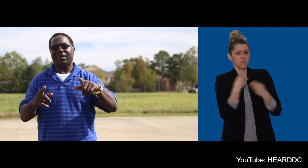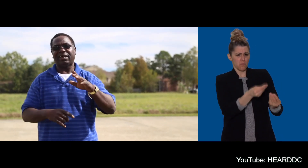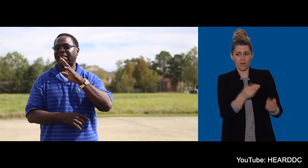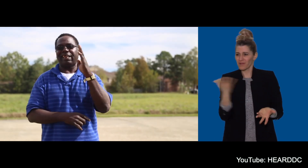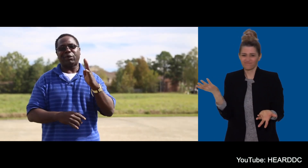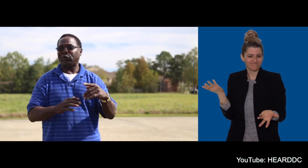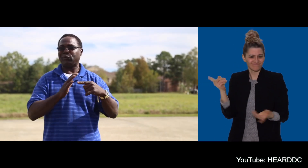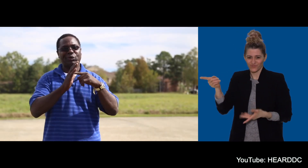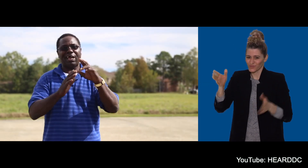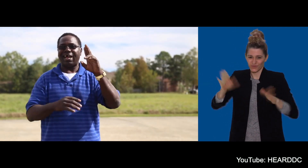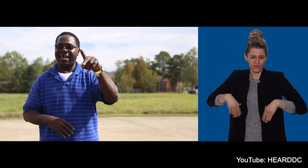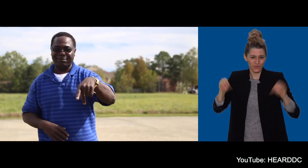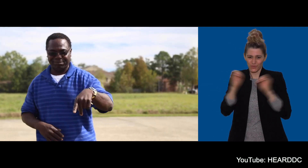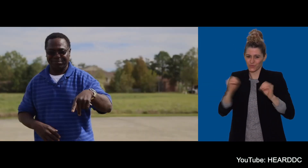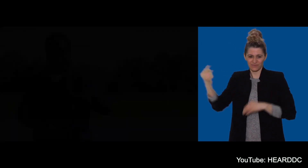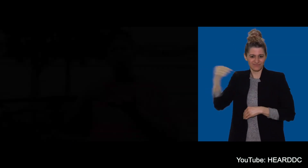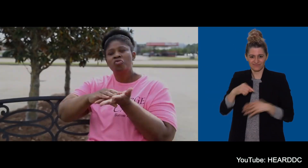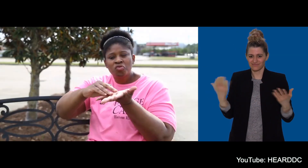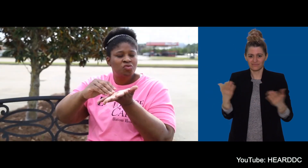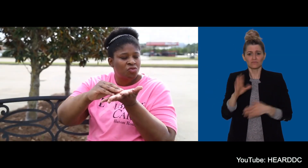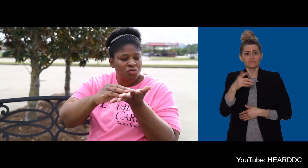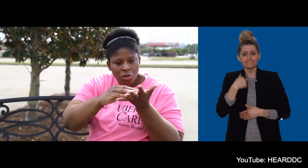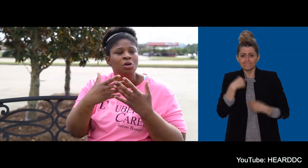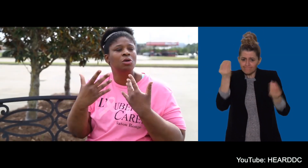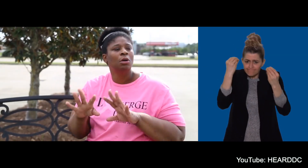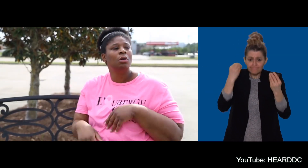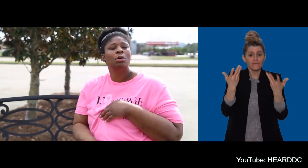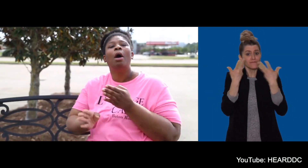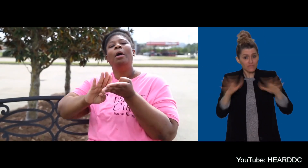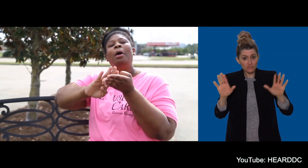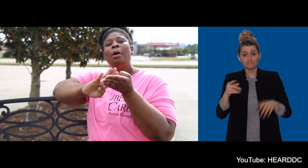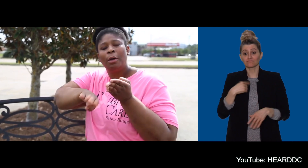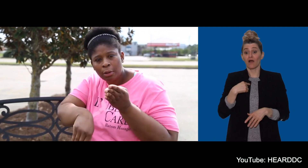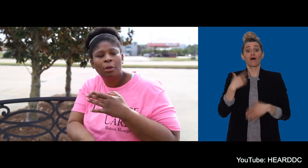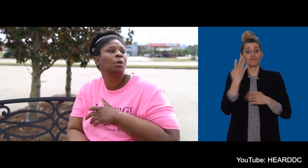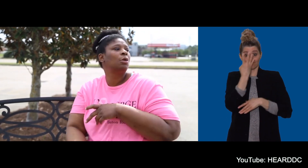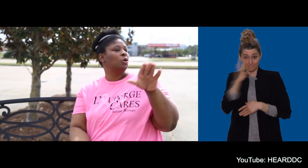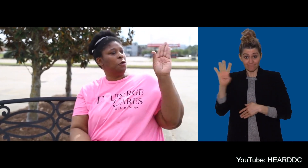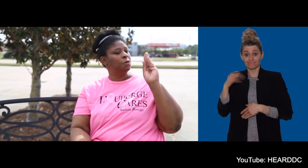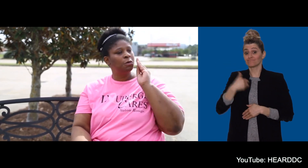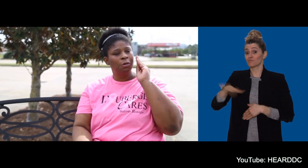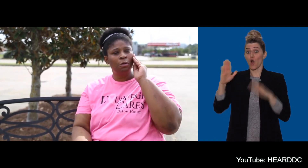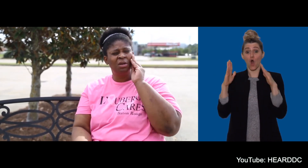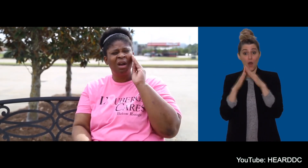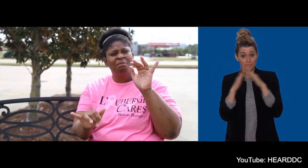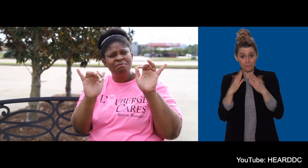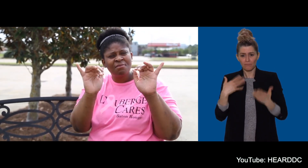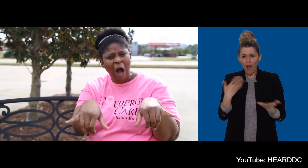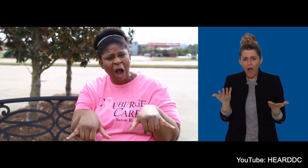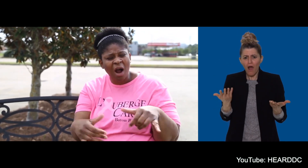but they never showed up. After I took all my classes, I was released. I went home,